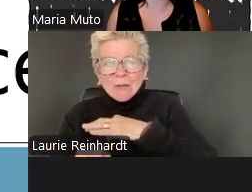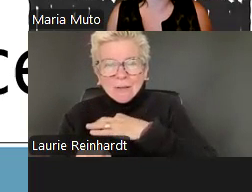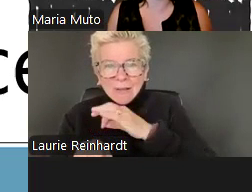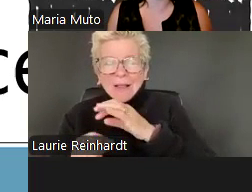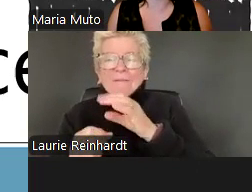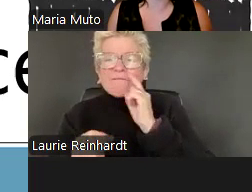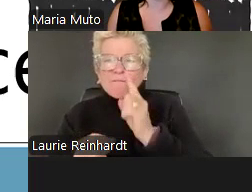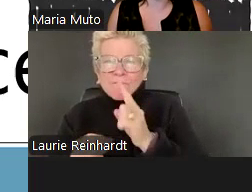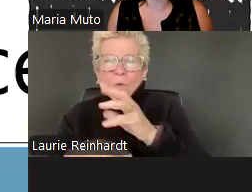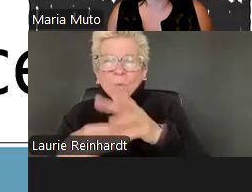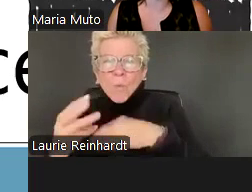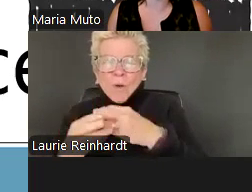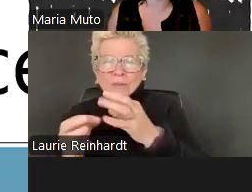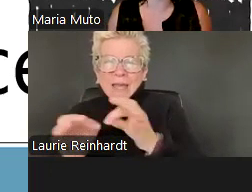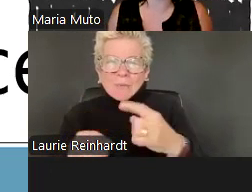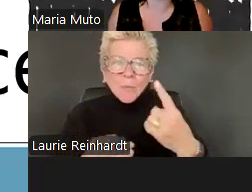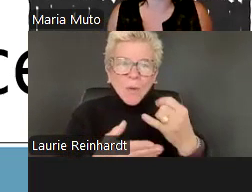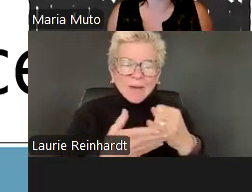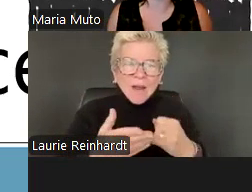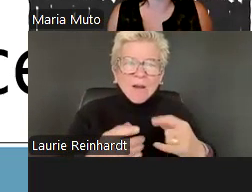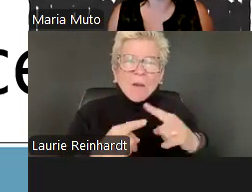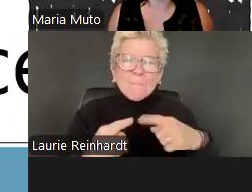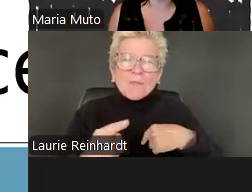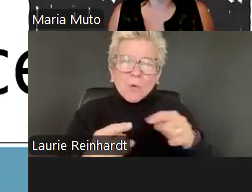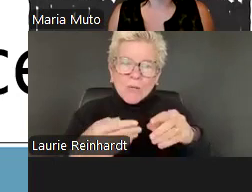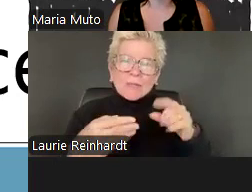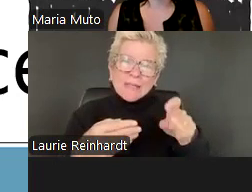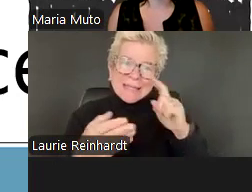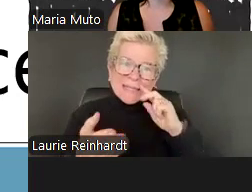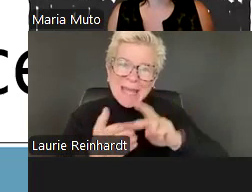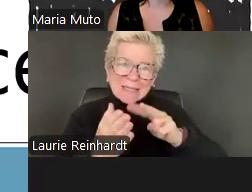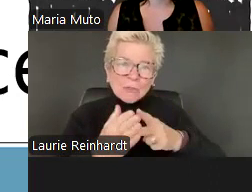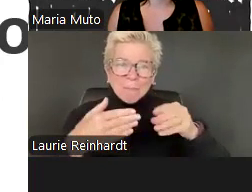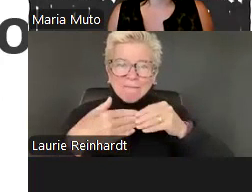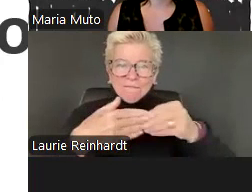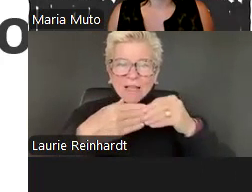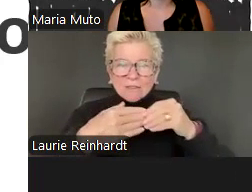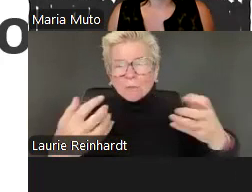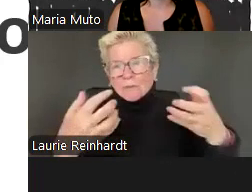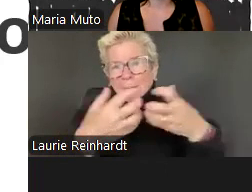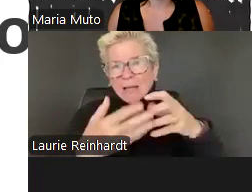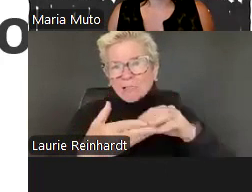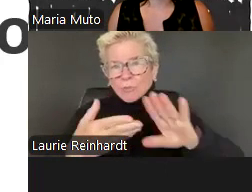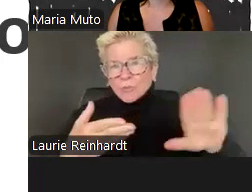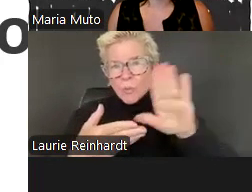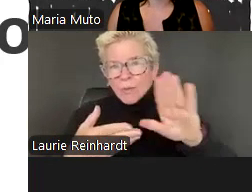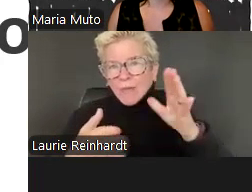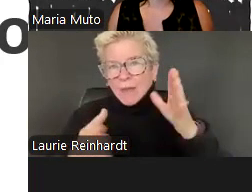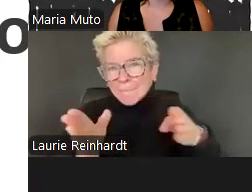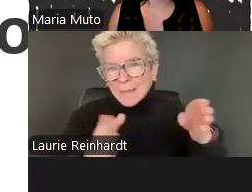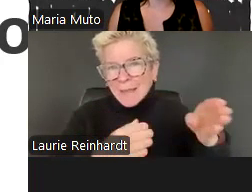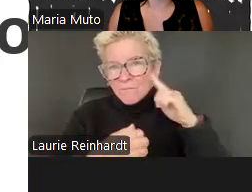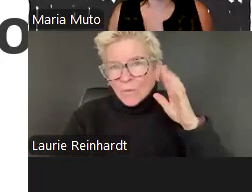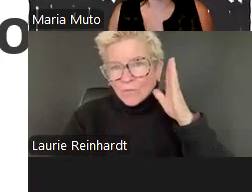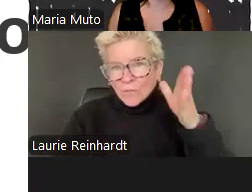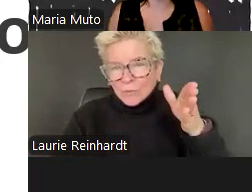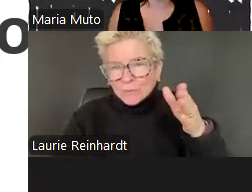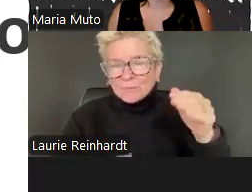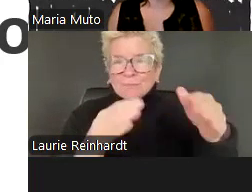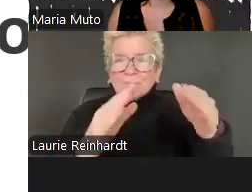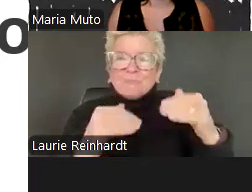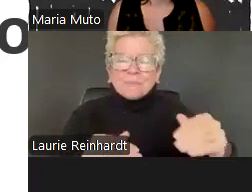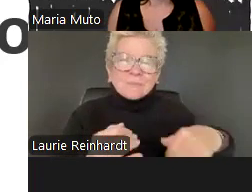personalized to what the students plans. And so moving on to the last component